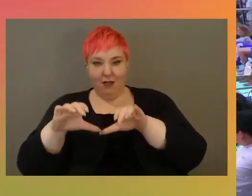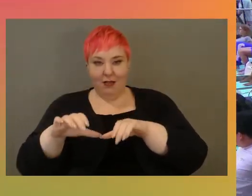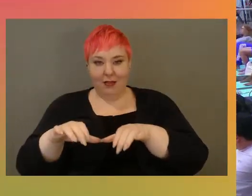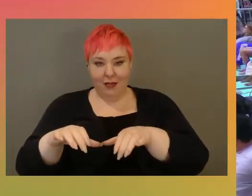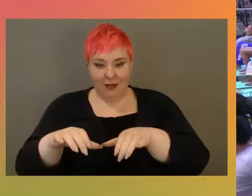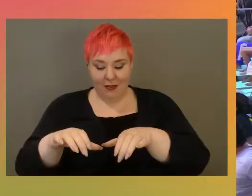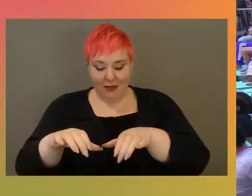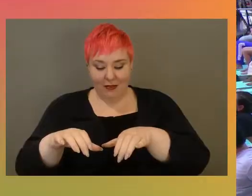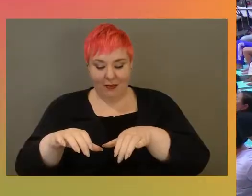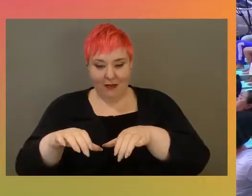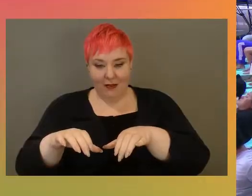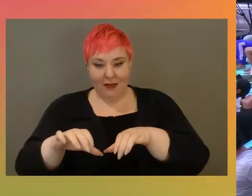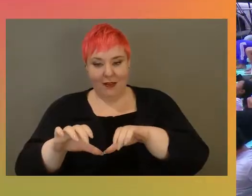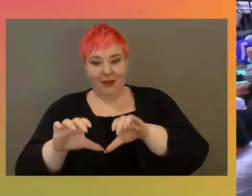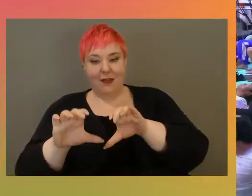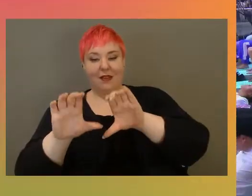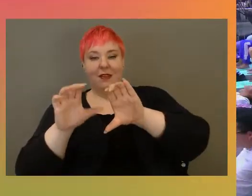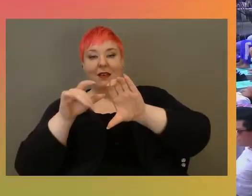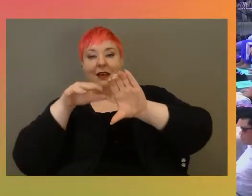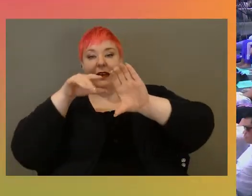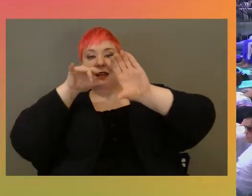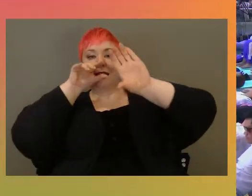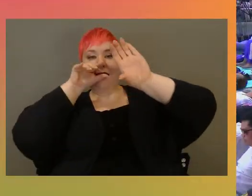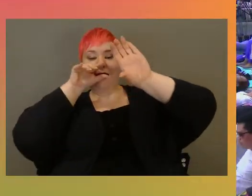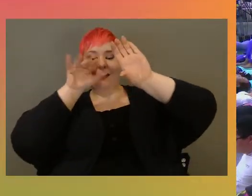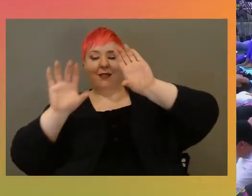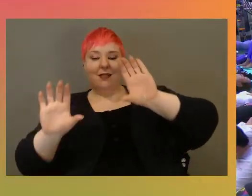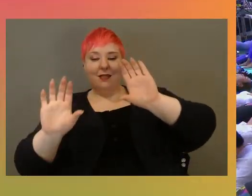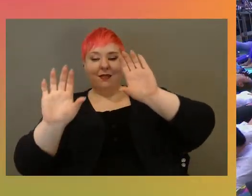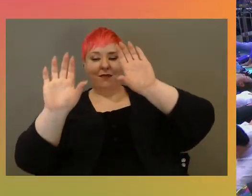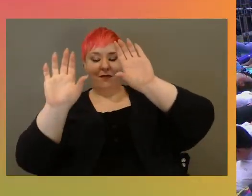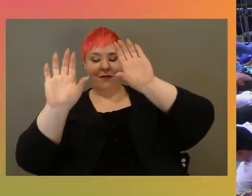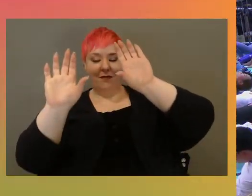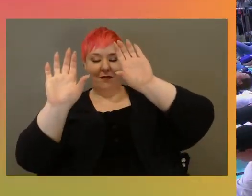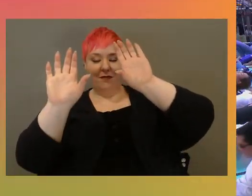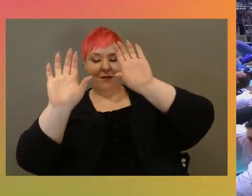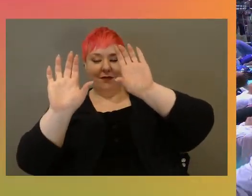WITH, DROP YOUR HEAD BACK,